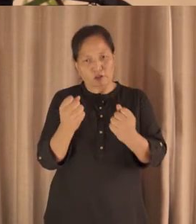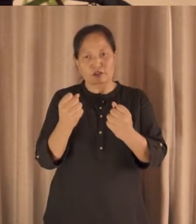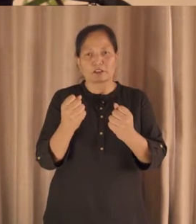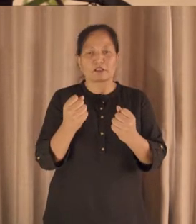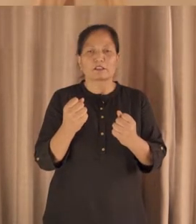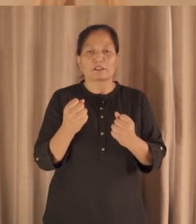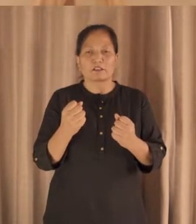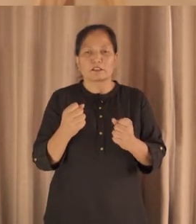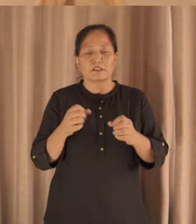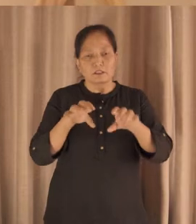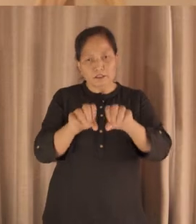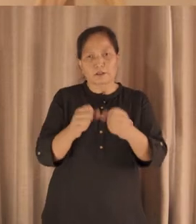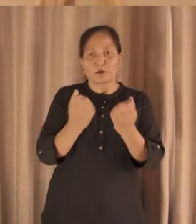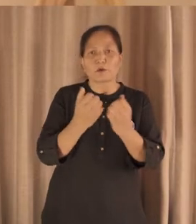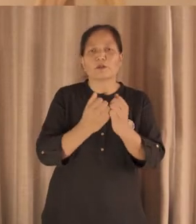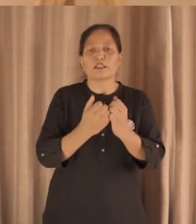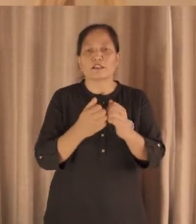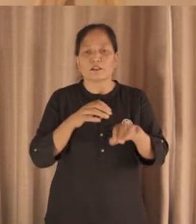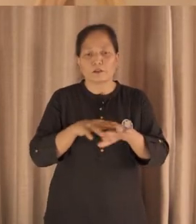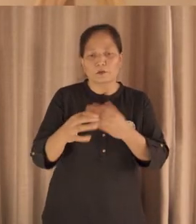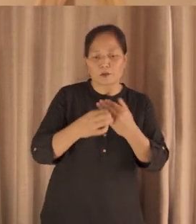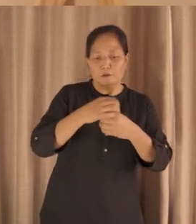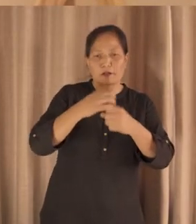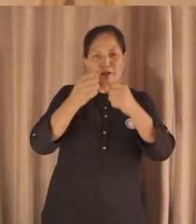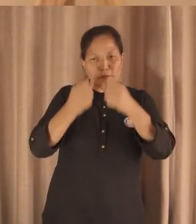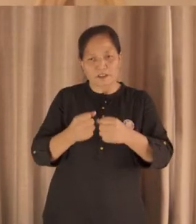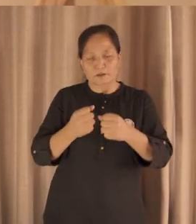and displacement in the name of development. They want respect for their lives, for their